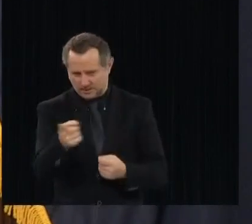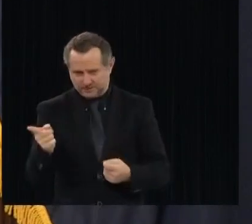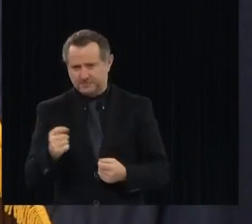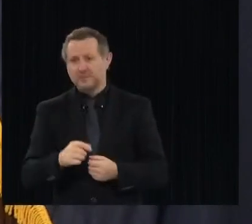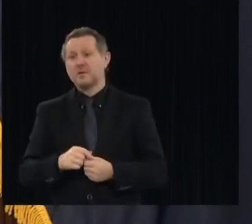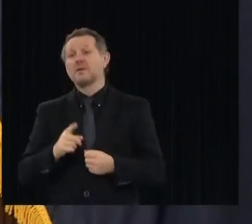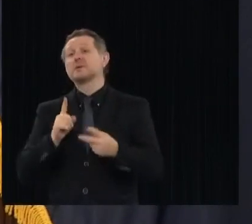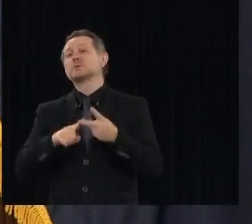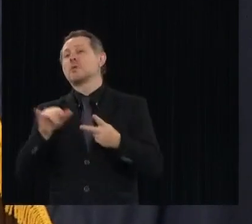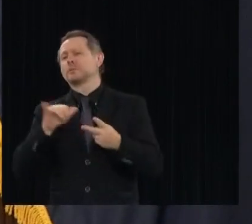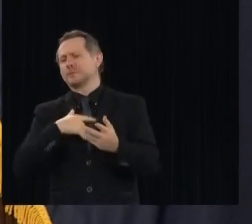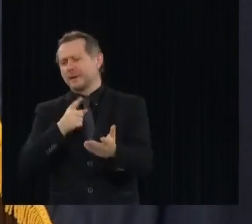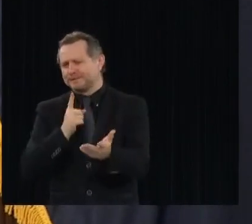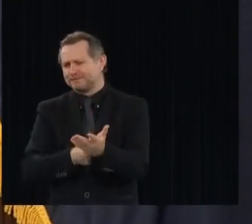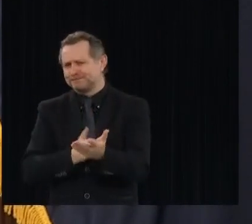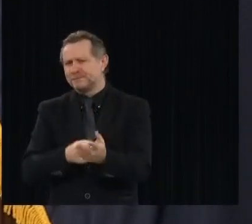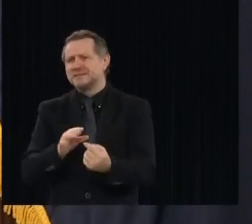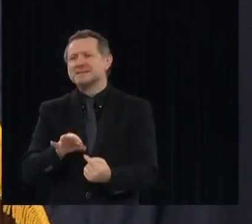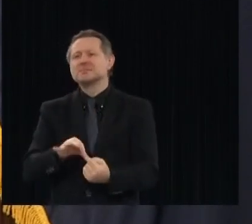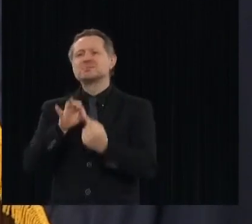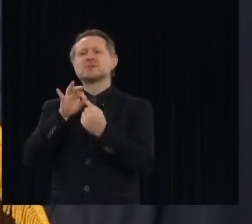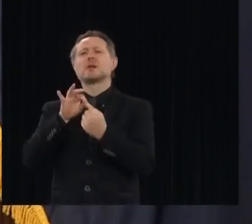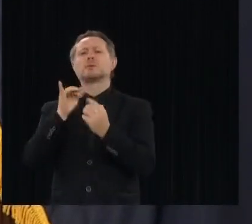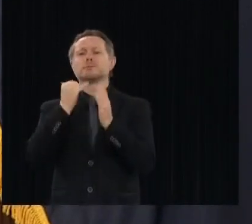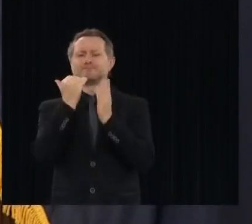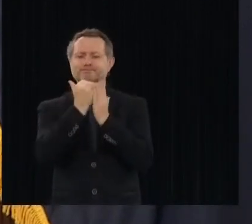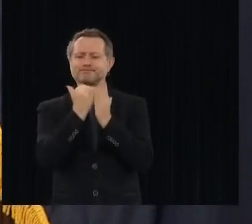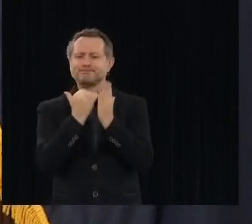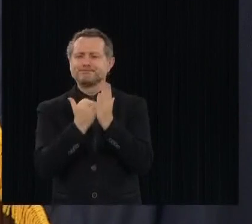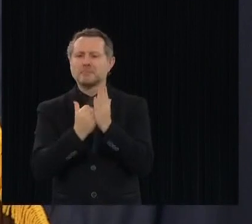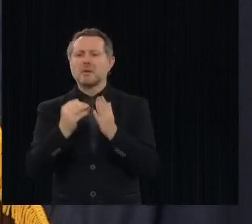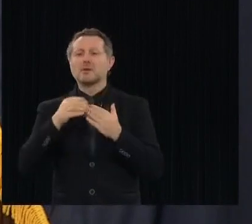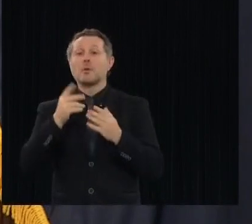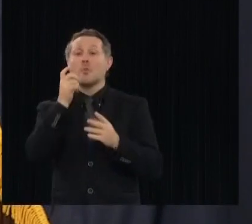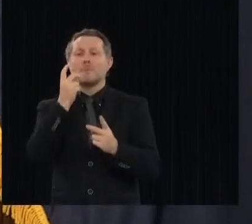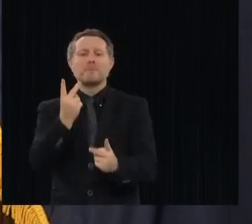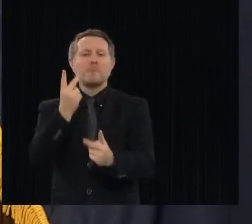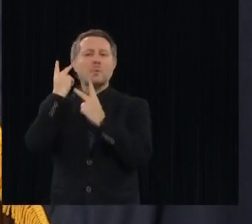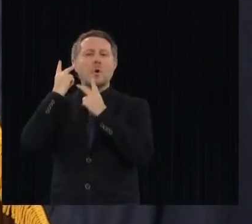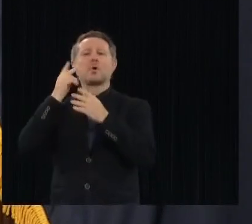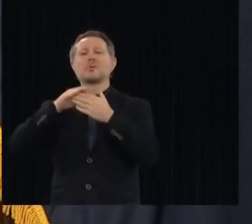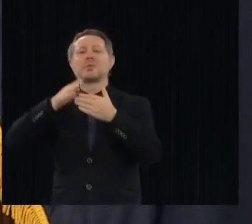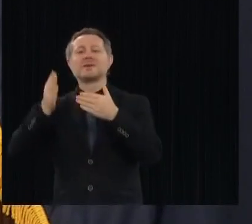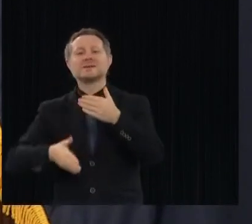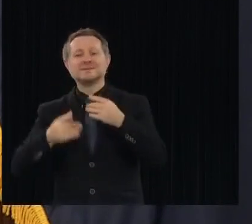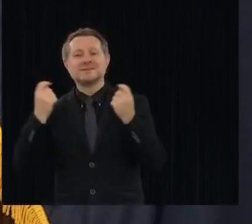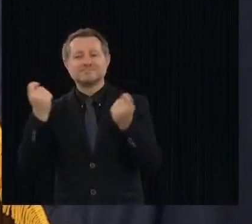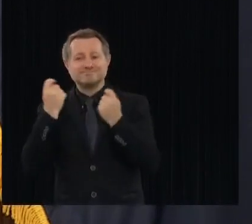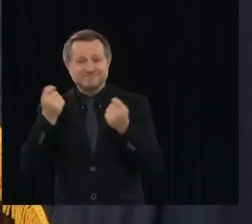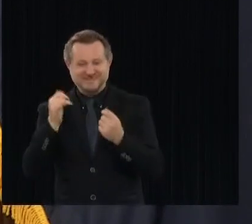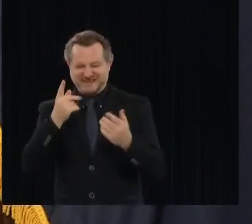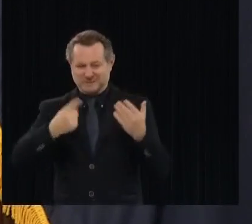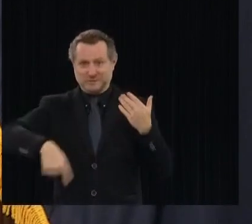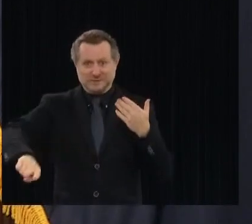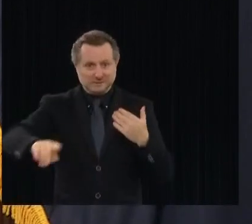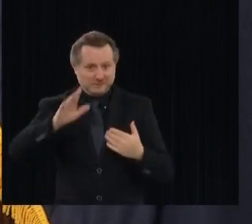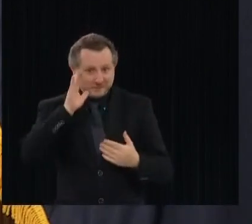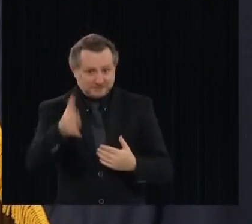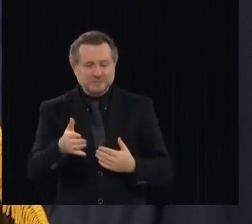TALKING ABOUT THE UPCOMING LOL